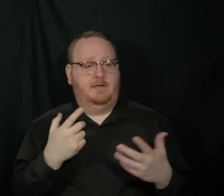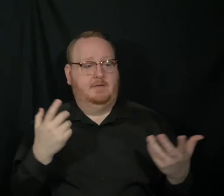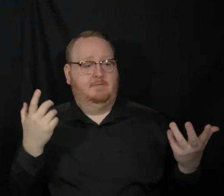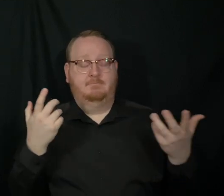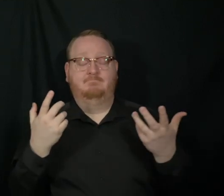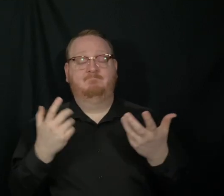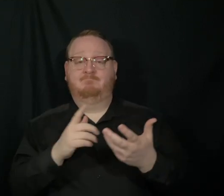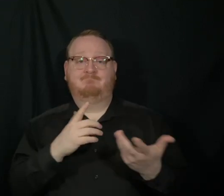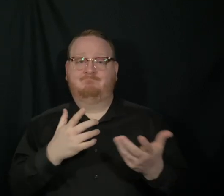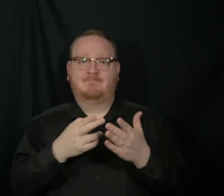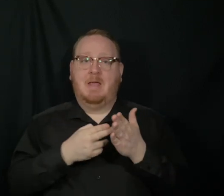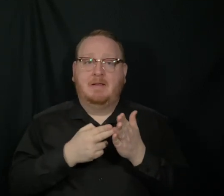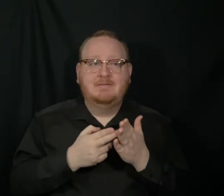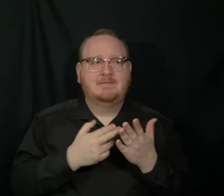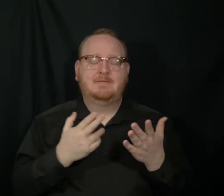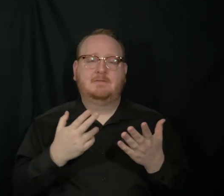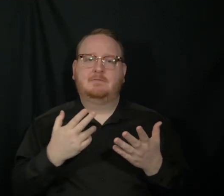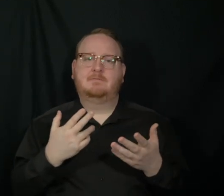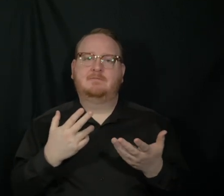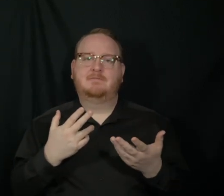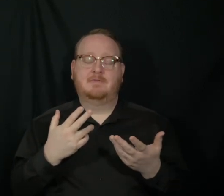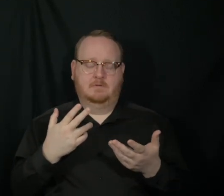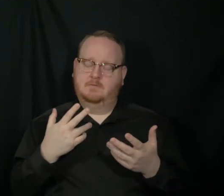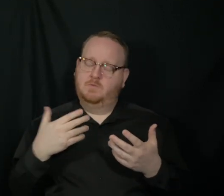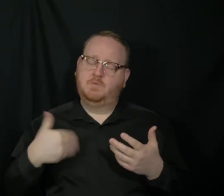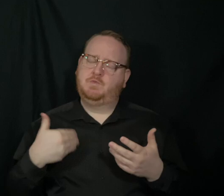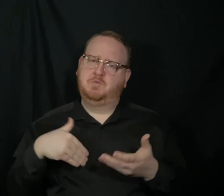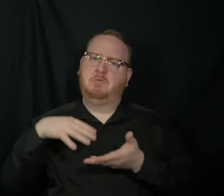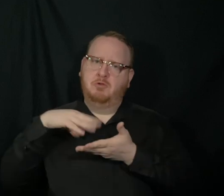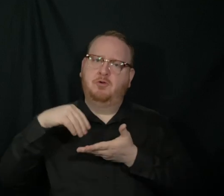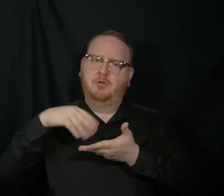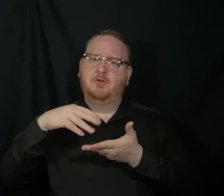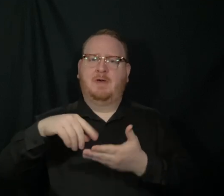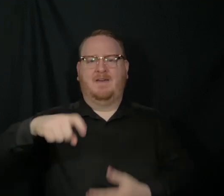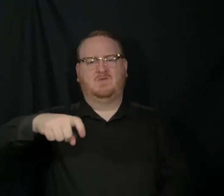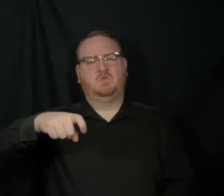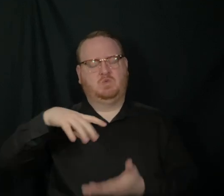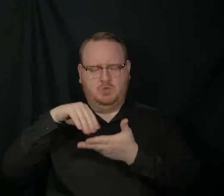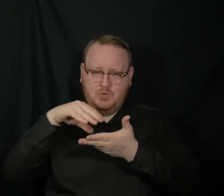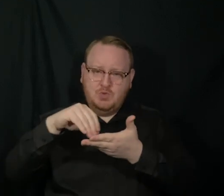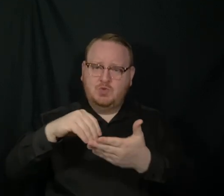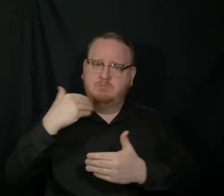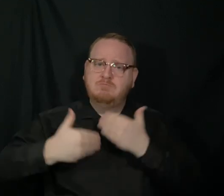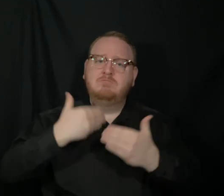like, there's a lot to learn on that journey. So it's there. Do you have